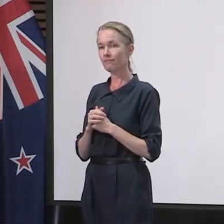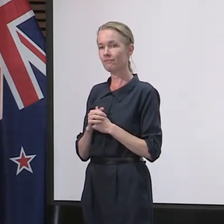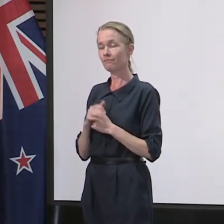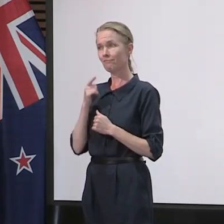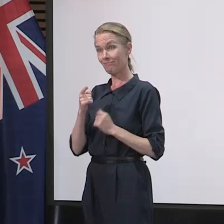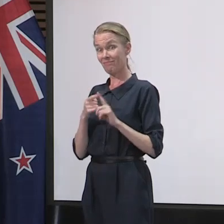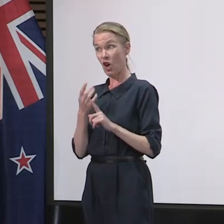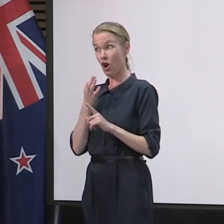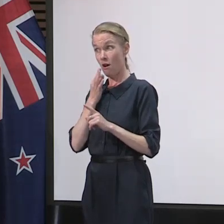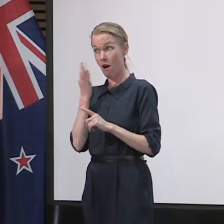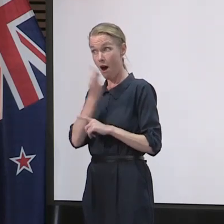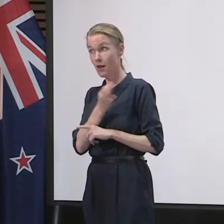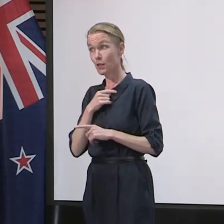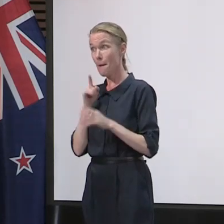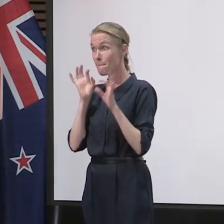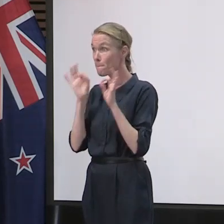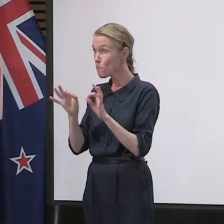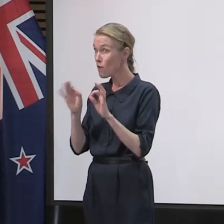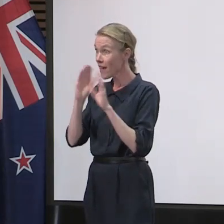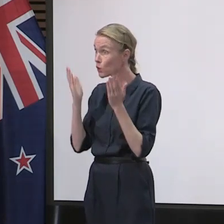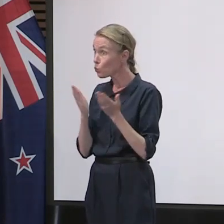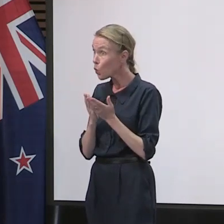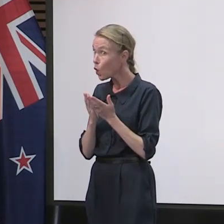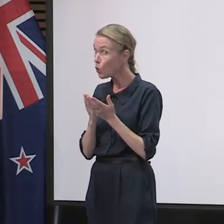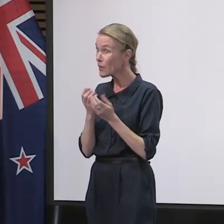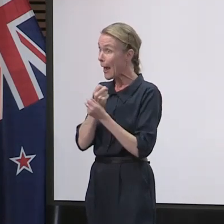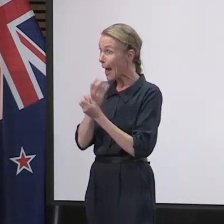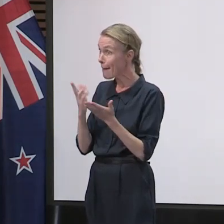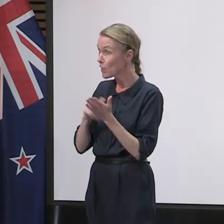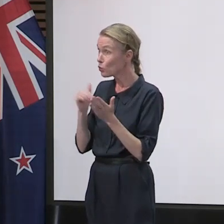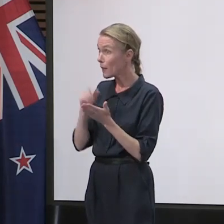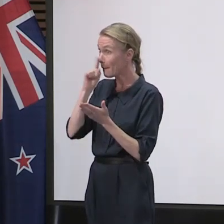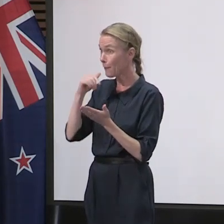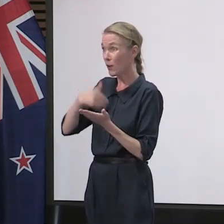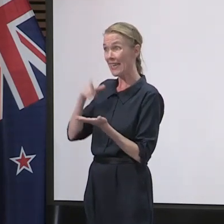take-up of the app do you need for it to be good enough